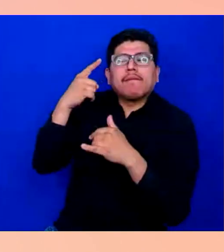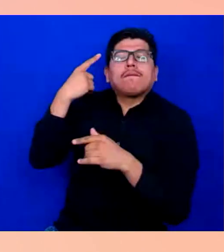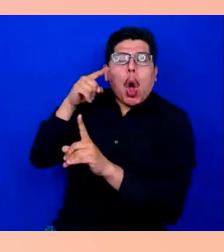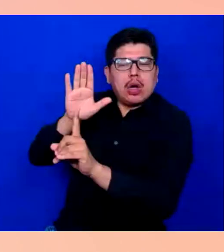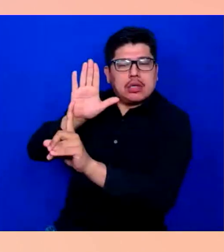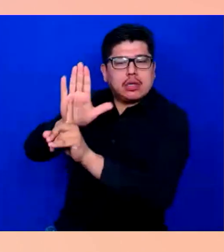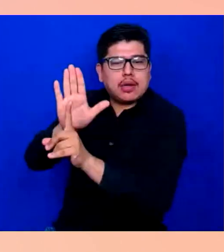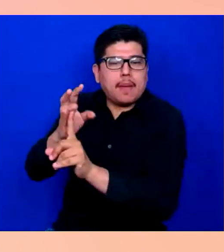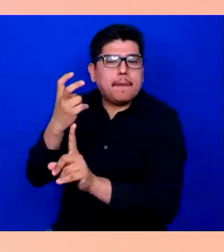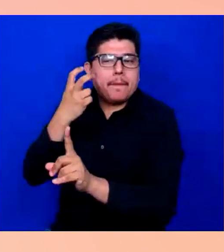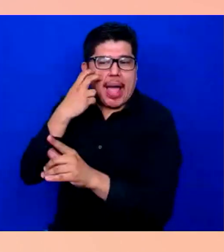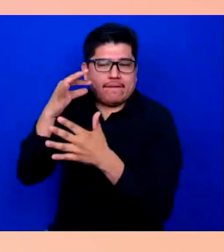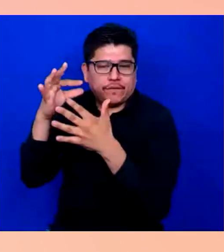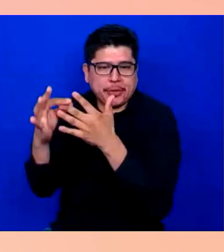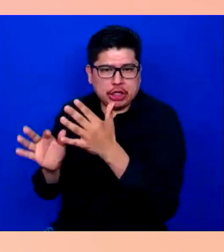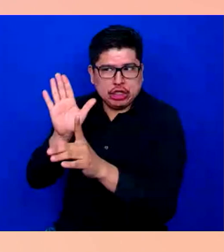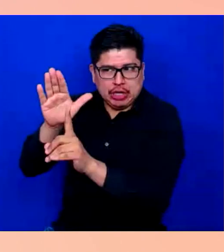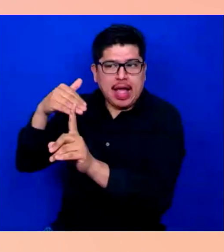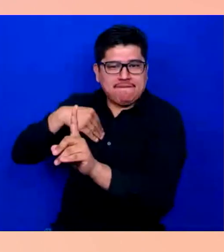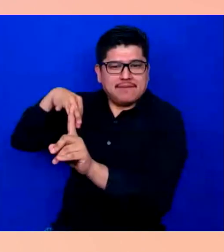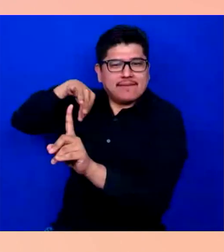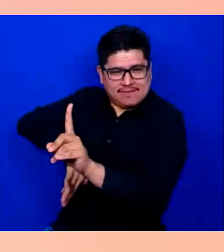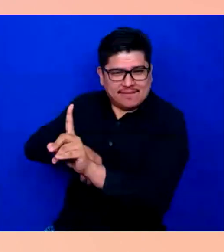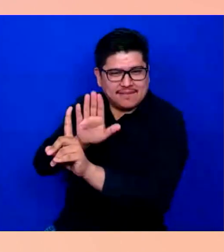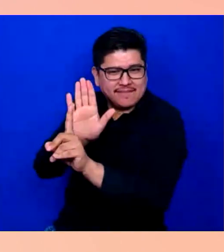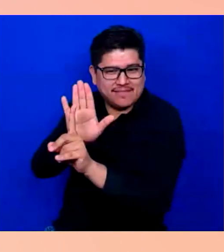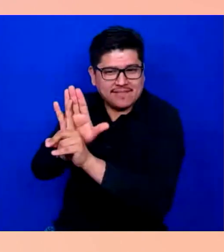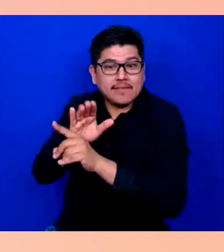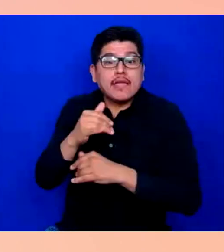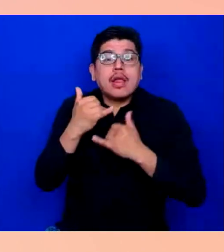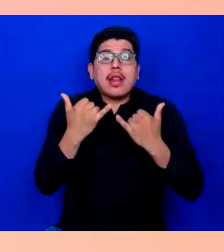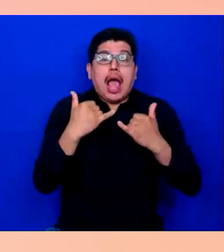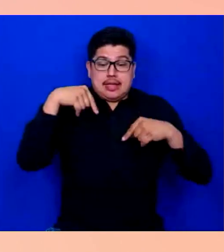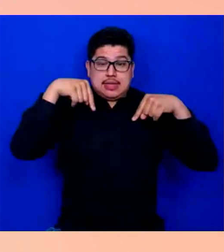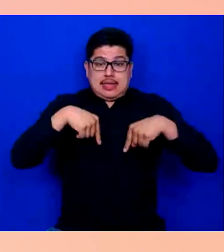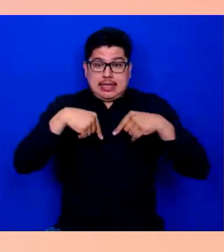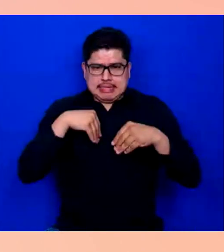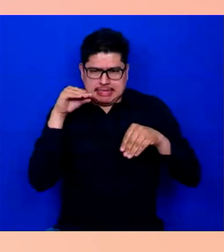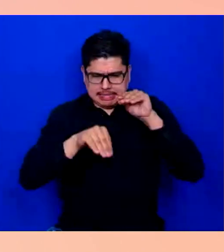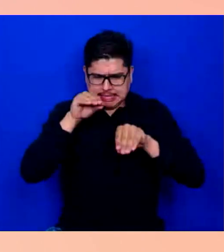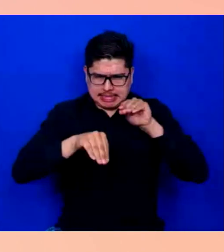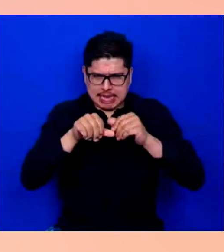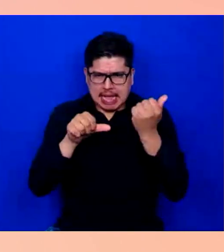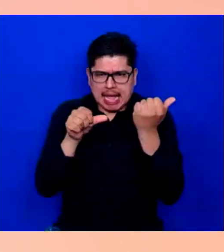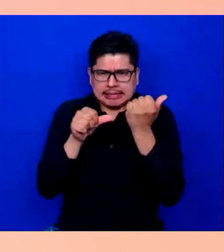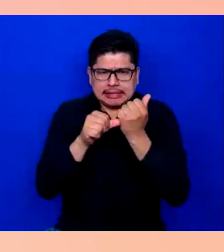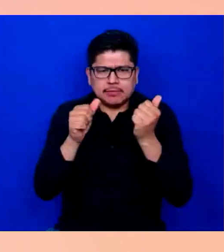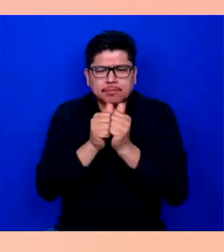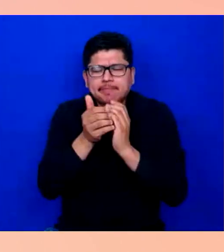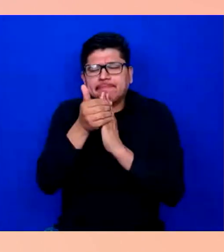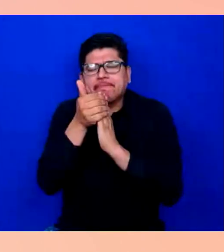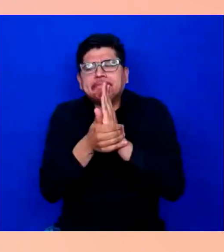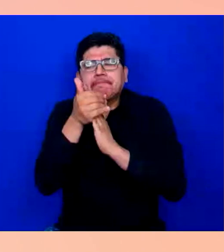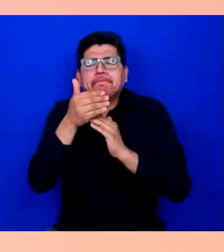this assistant with some default commands that a lot of people might find useful, like taking a screenshot with your voice.